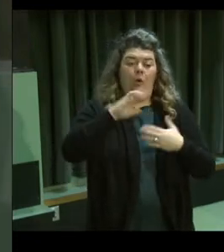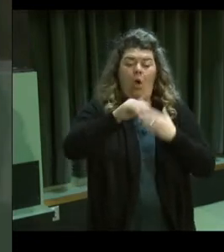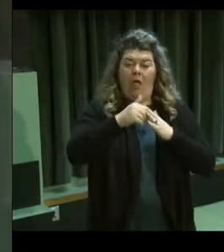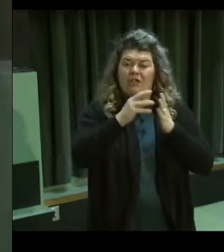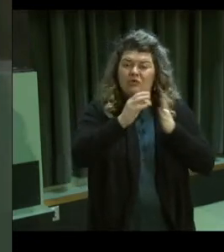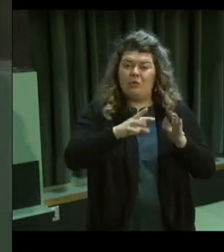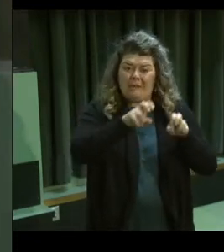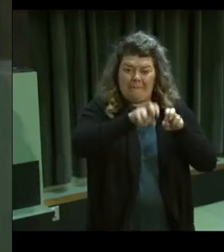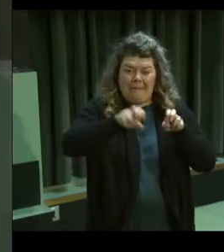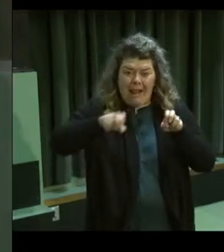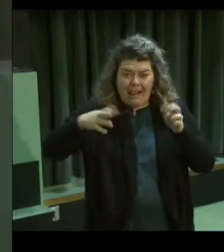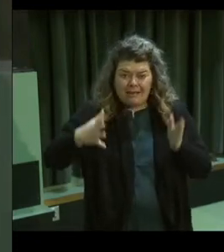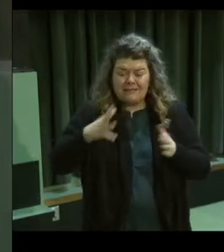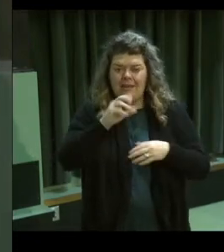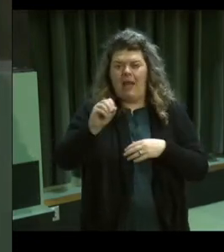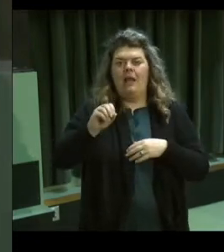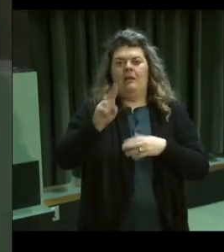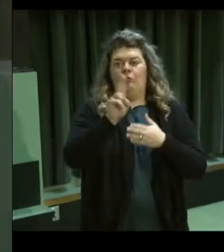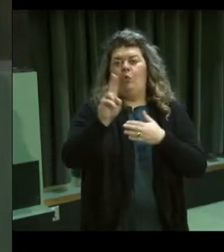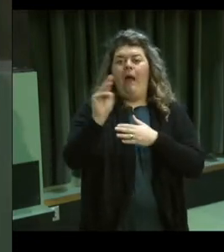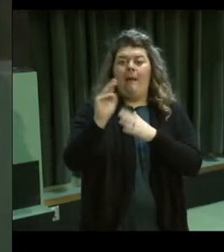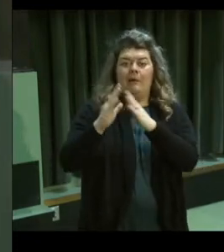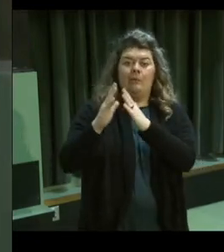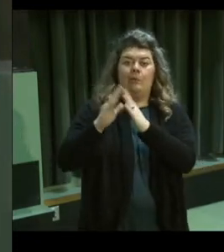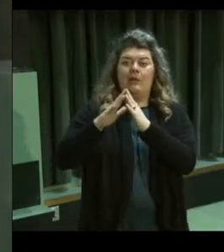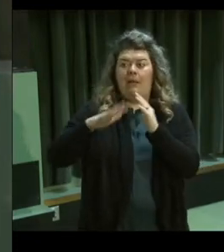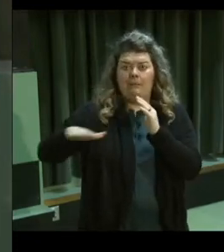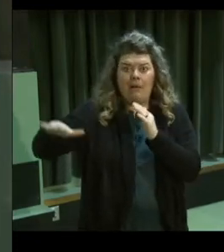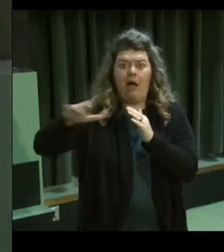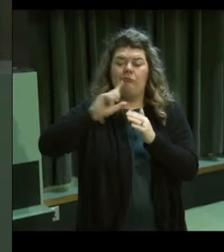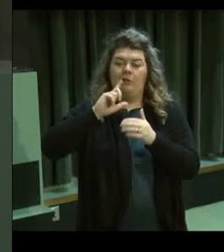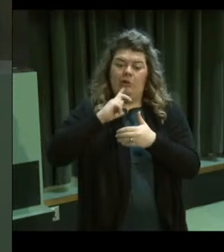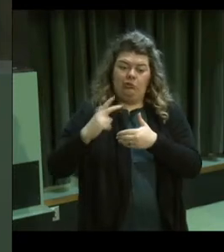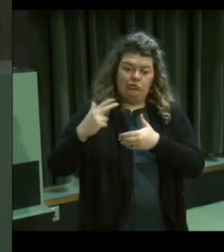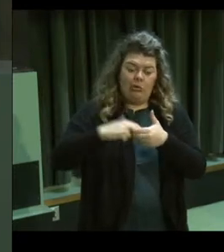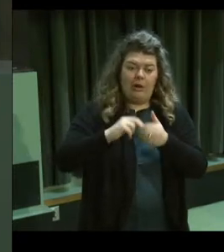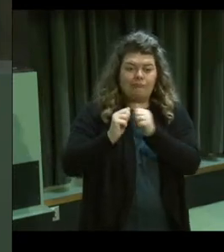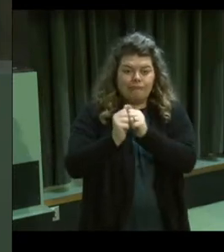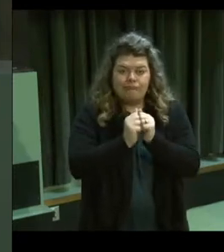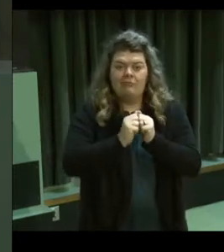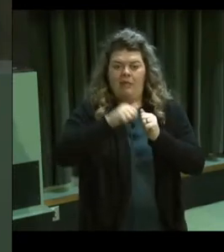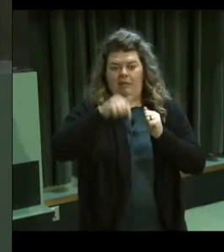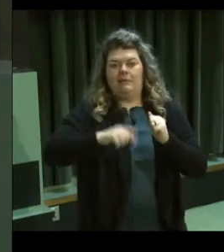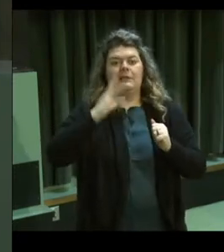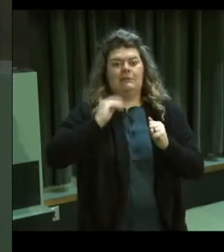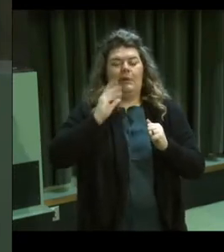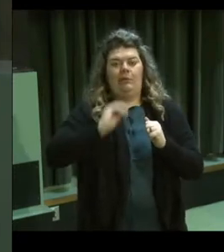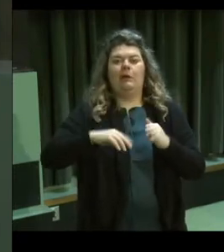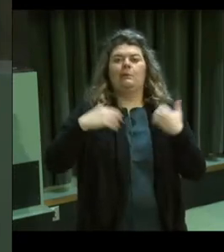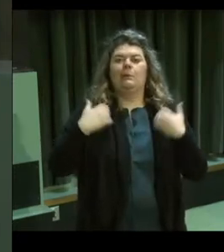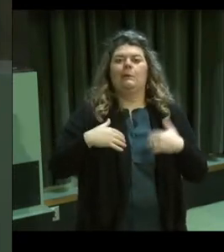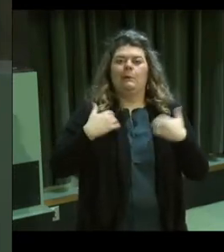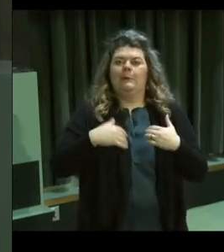all of you from the, community and beyond for joining us and